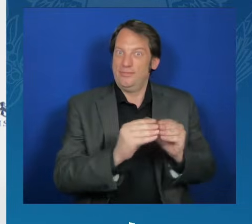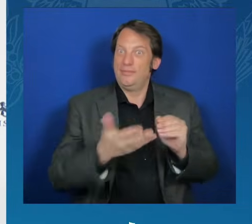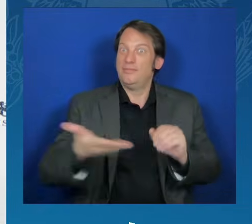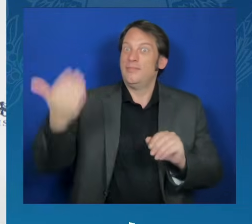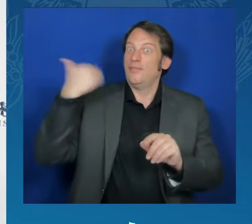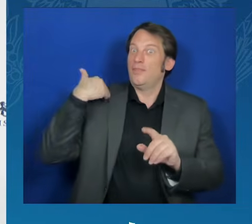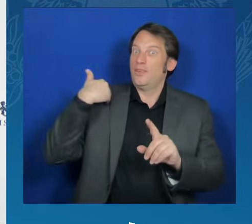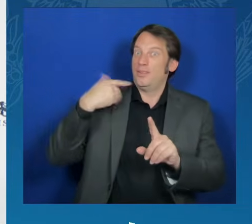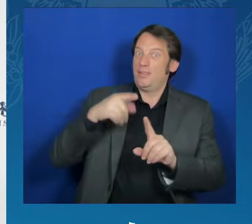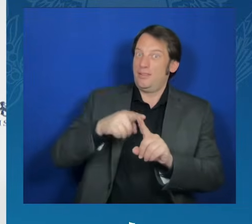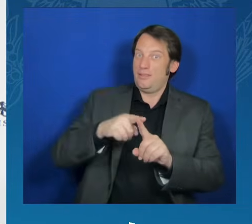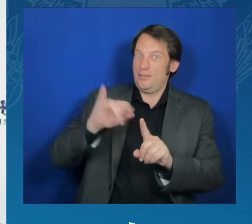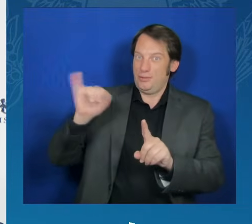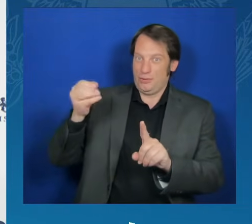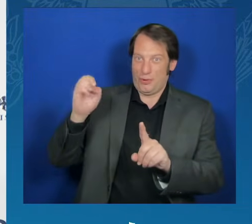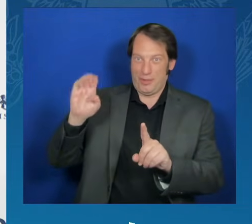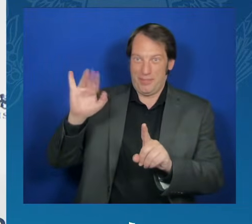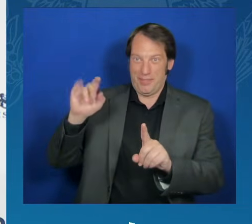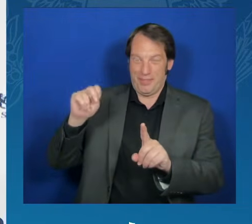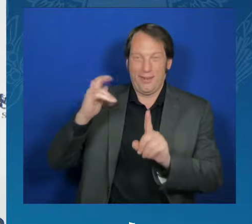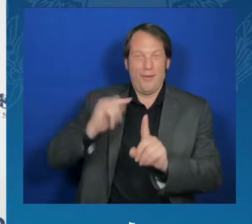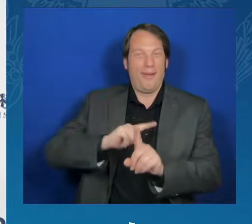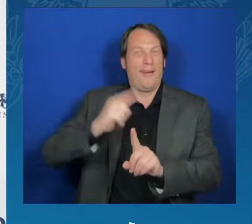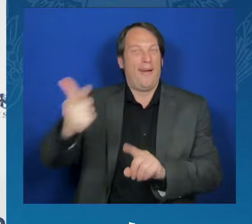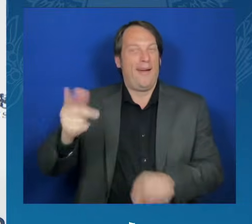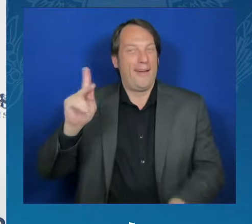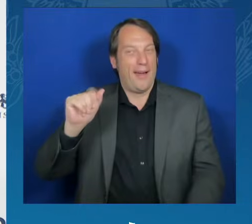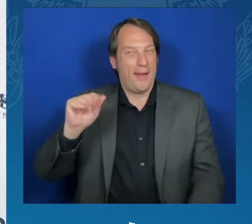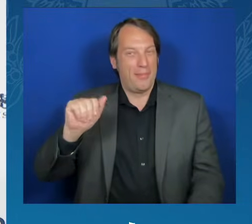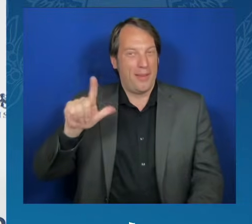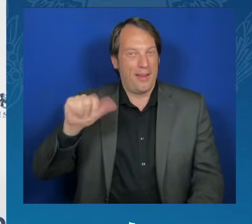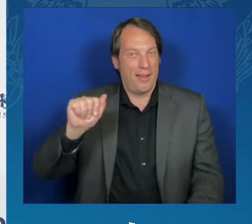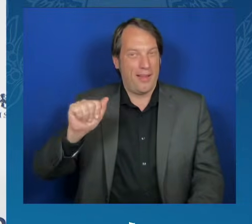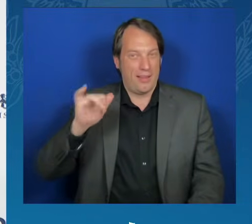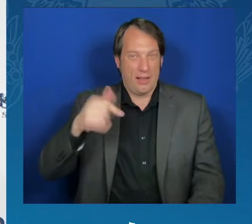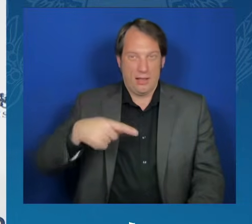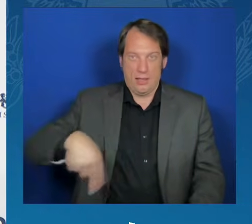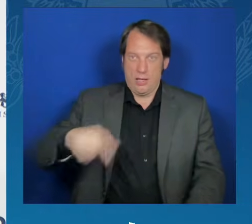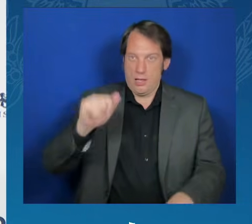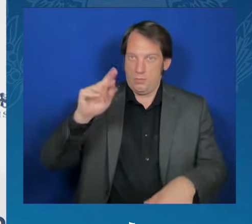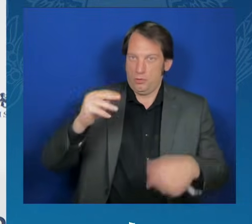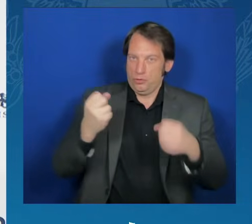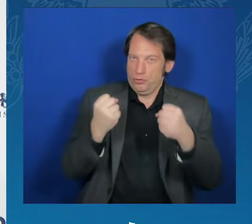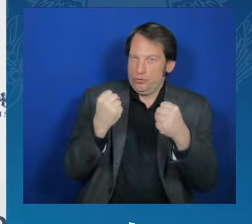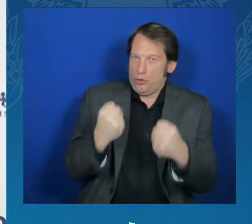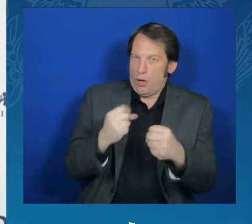strong commitment to transatlantic partnership and of MSC's transatlantic roots.